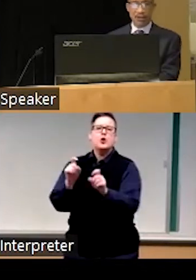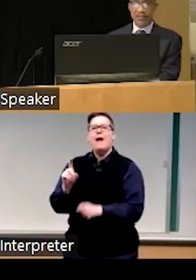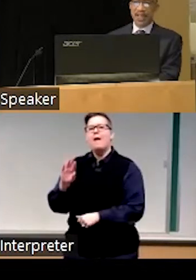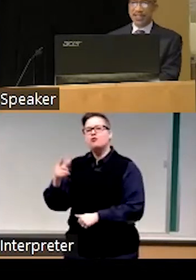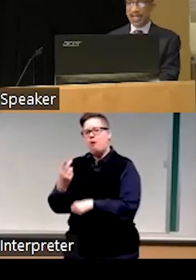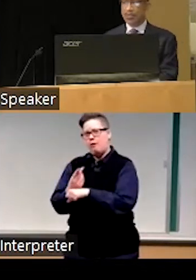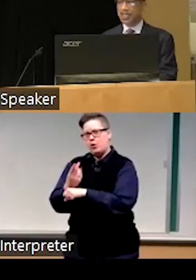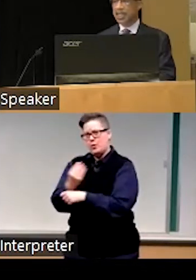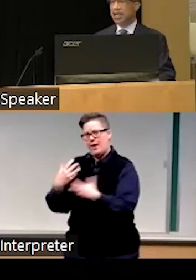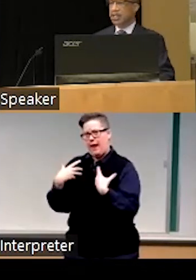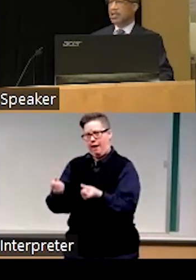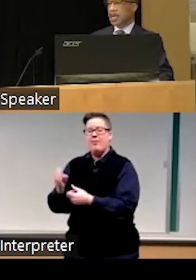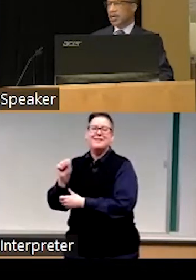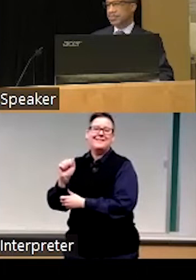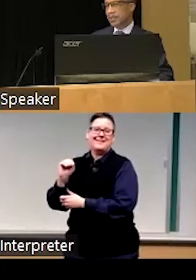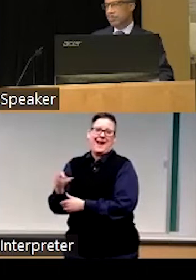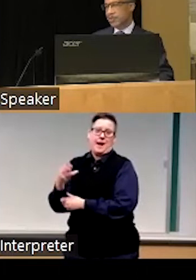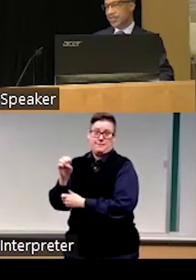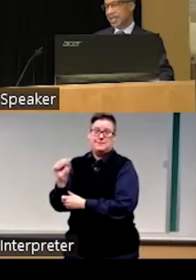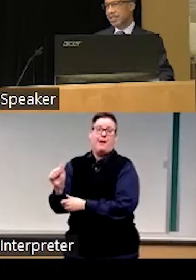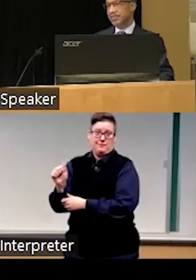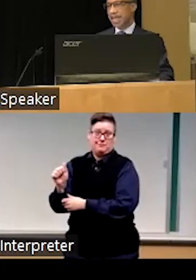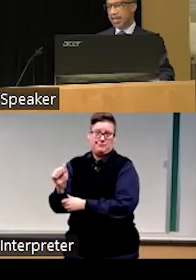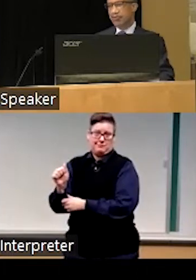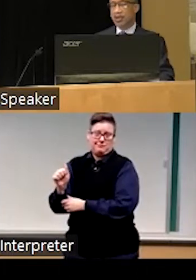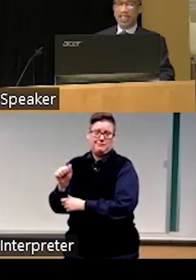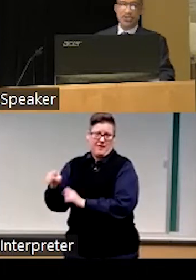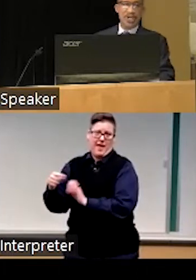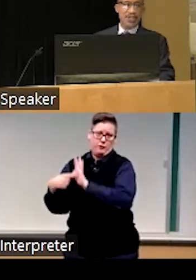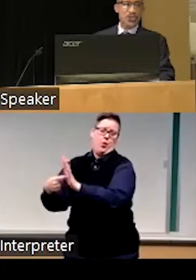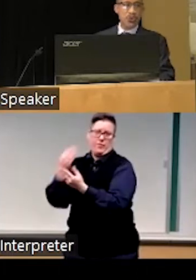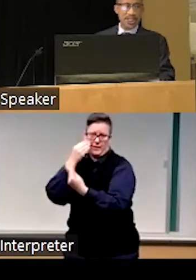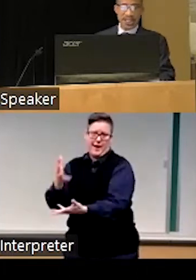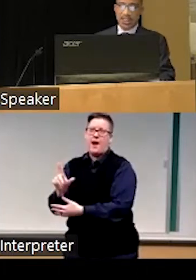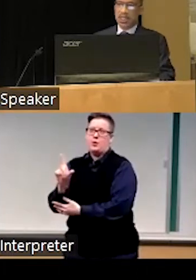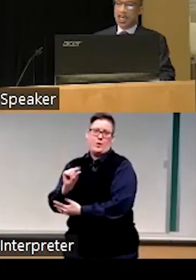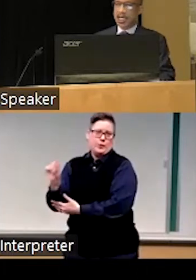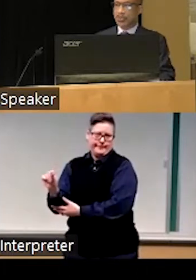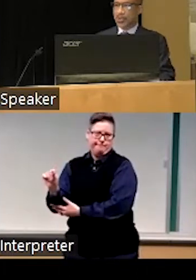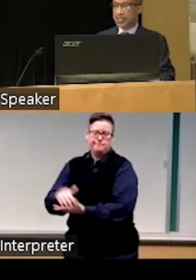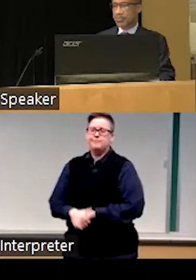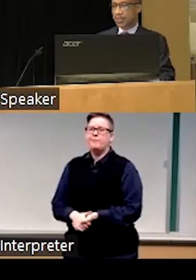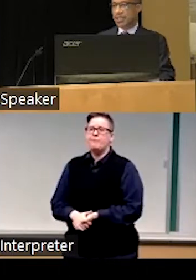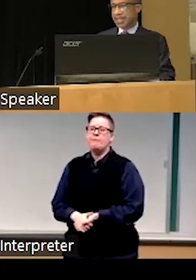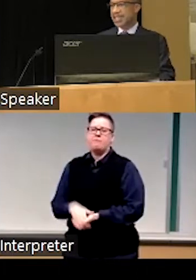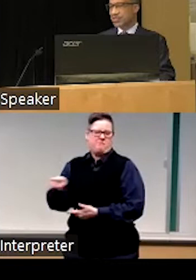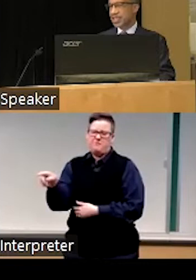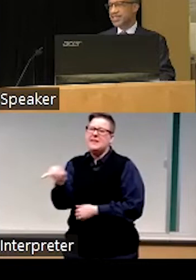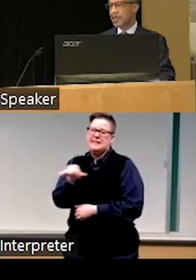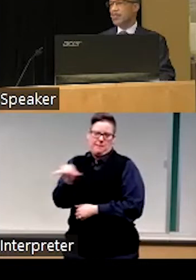health that samsa uh presented data from in 2020 uh in which essentially the same